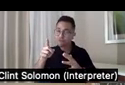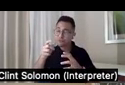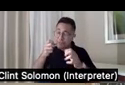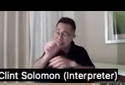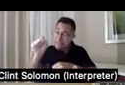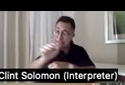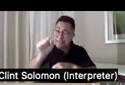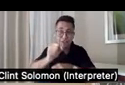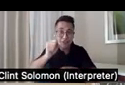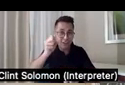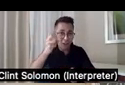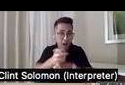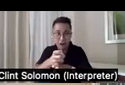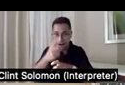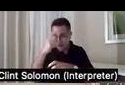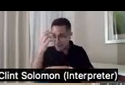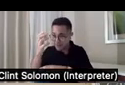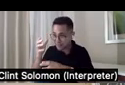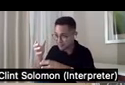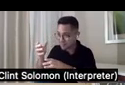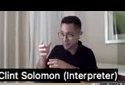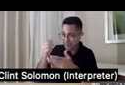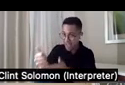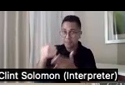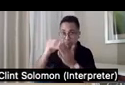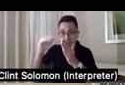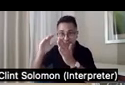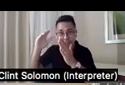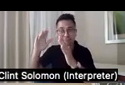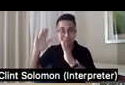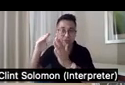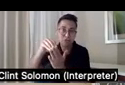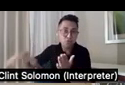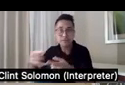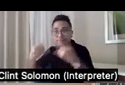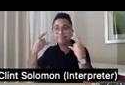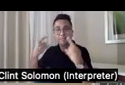you are among them so this one is tanya wore a mask but they didn't want to do a whole book